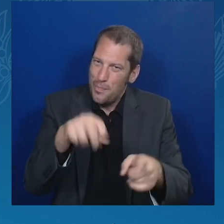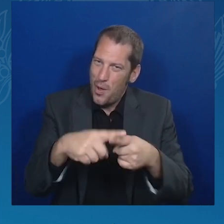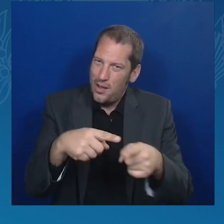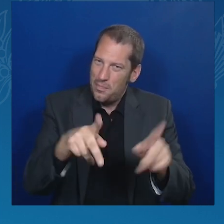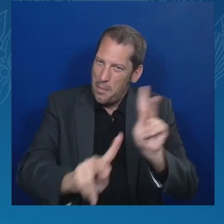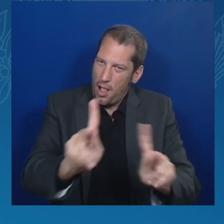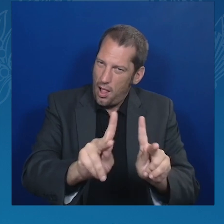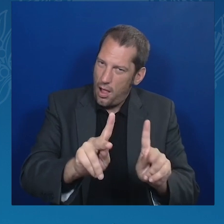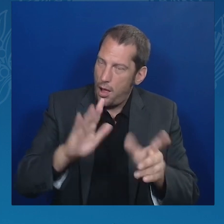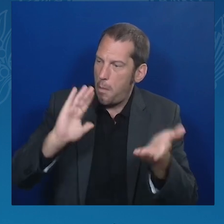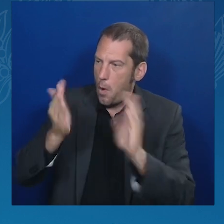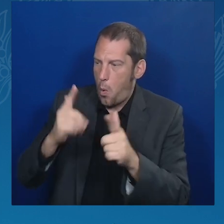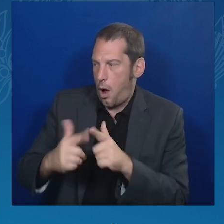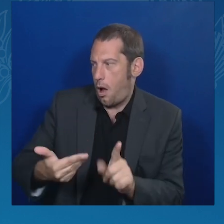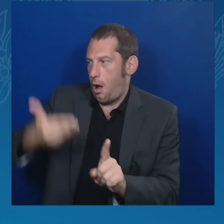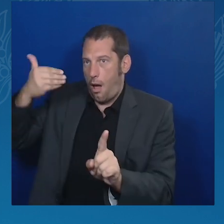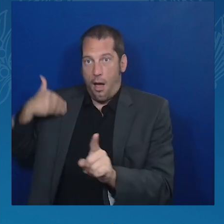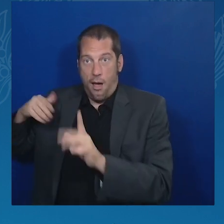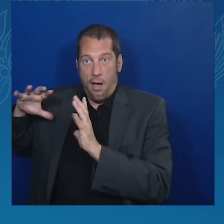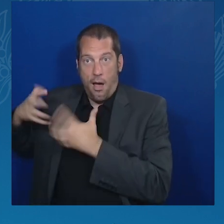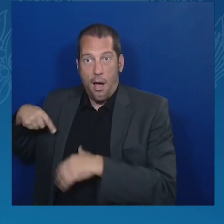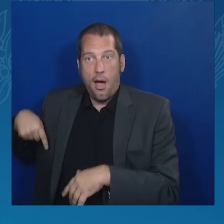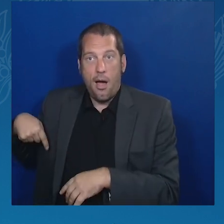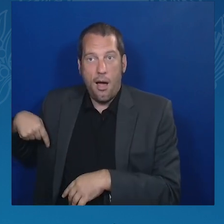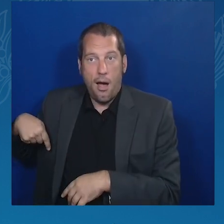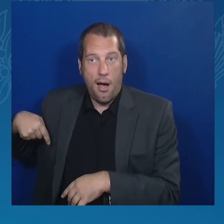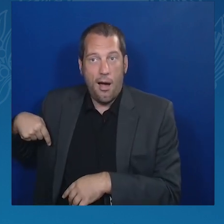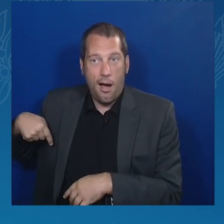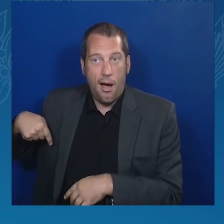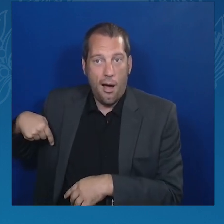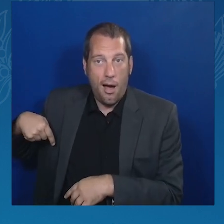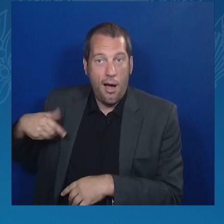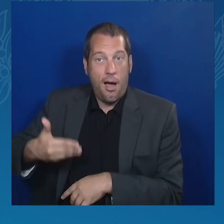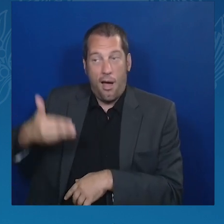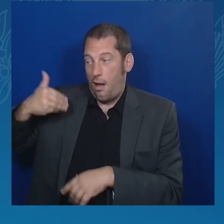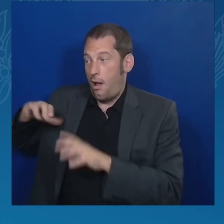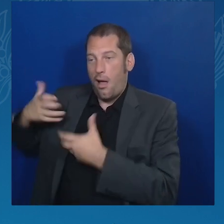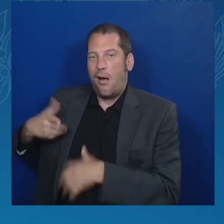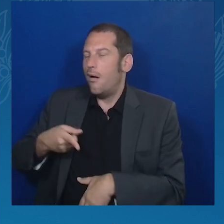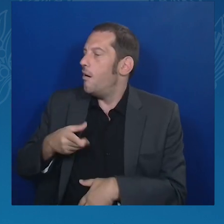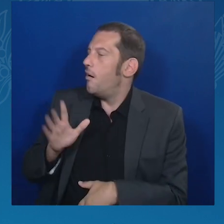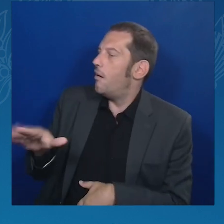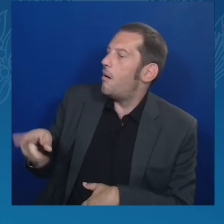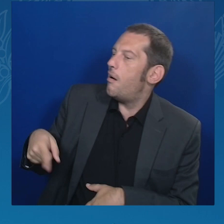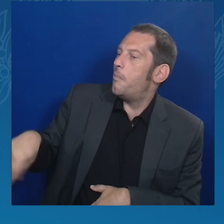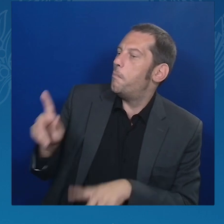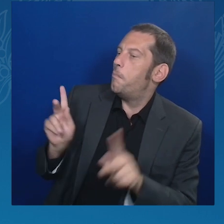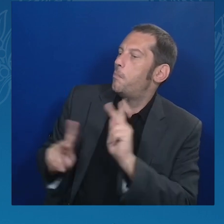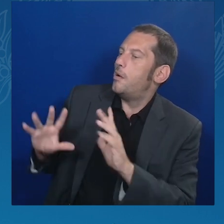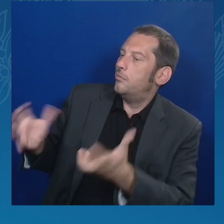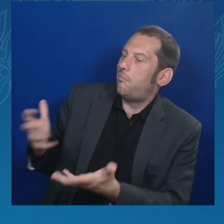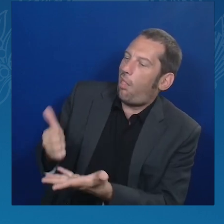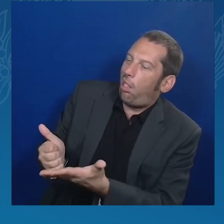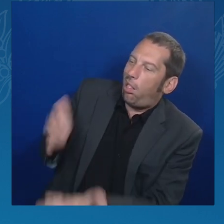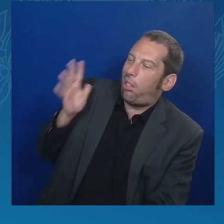Whereas the last administration gave tax cuts to billionaires -- Audience: Booo --